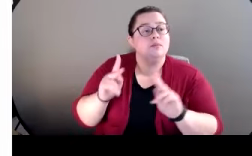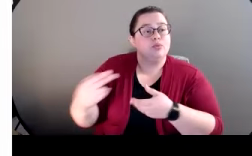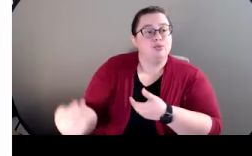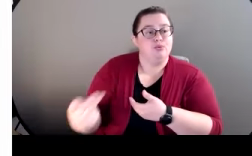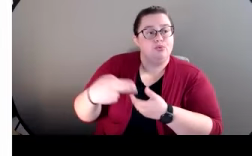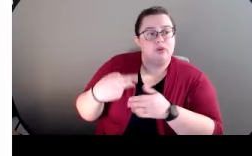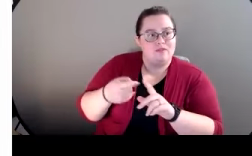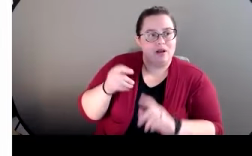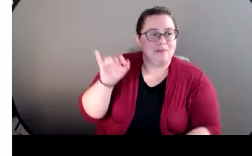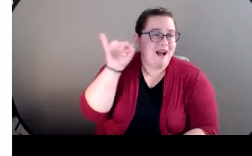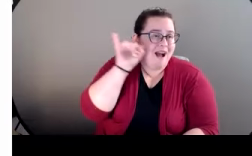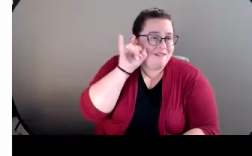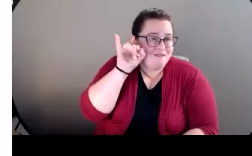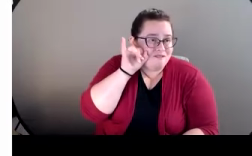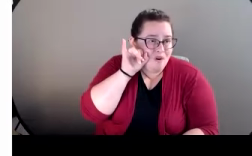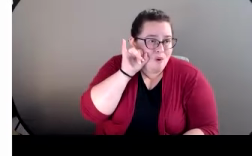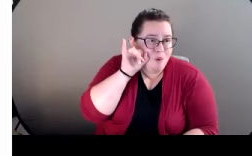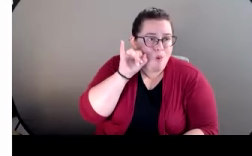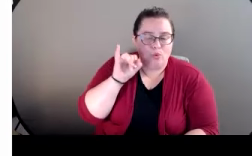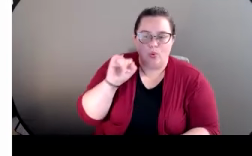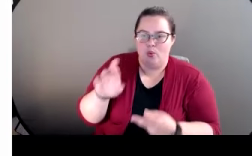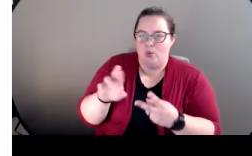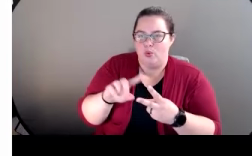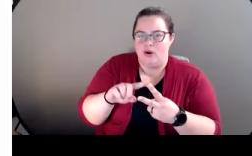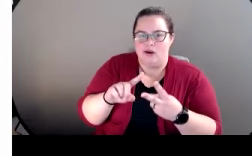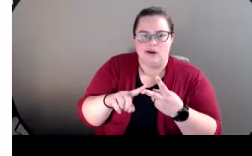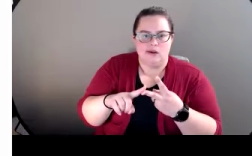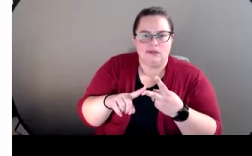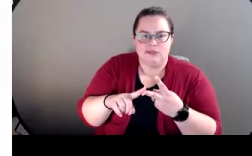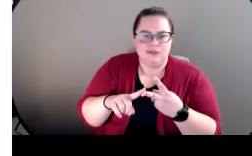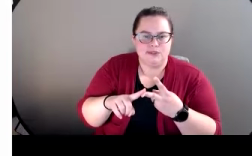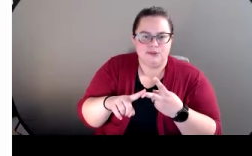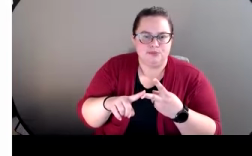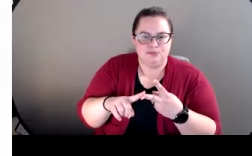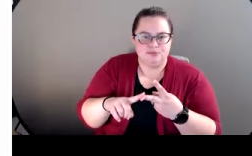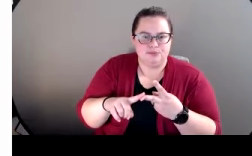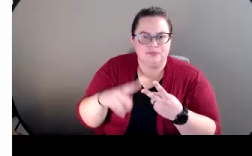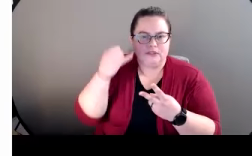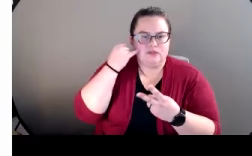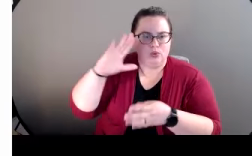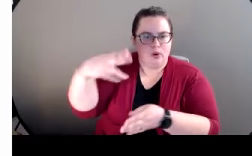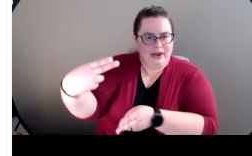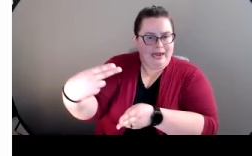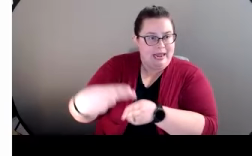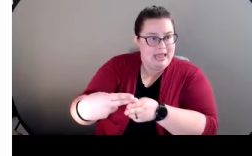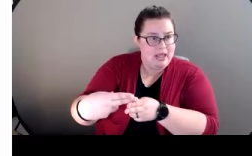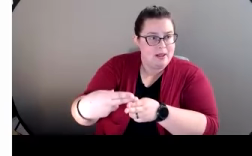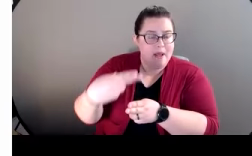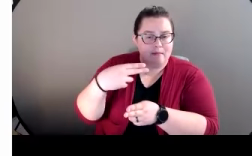their iPhone or, anyone whose name does not appear,